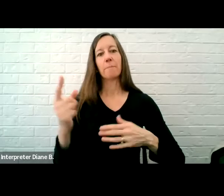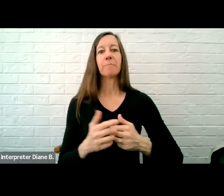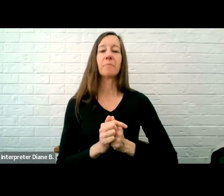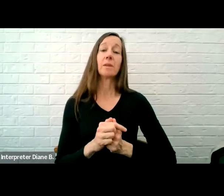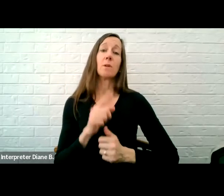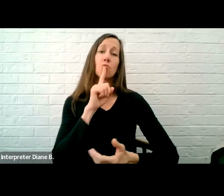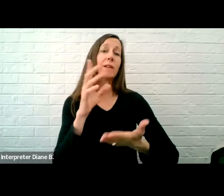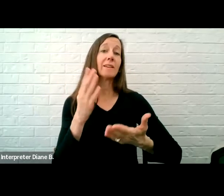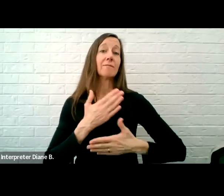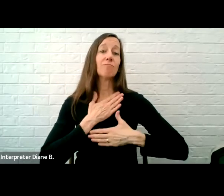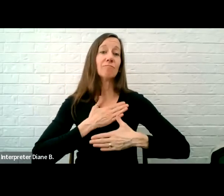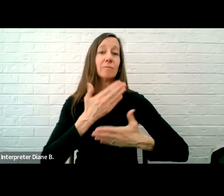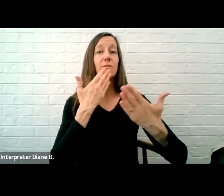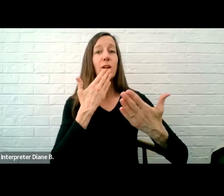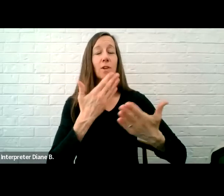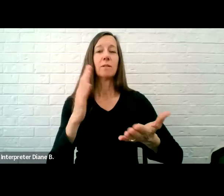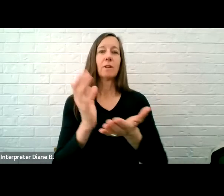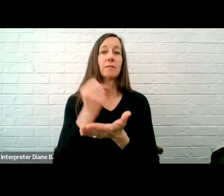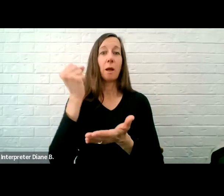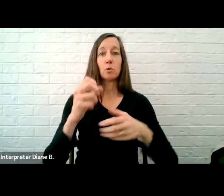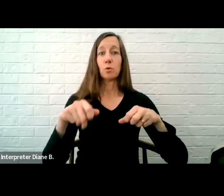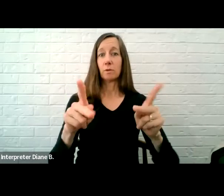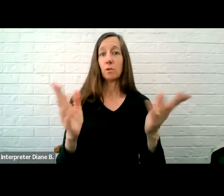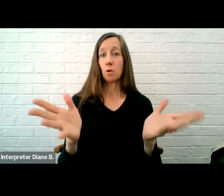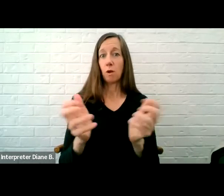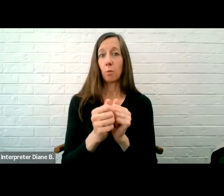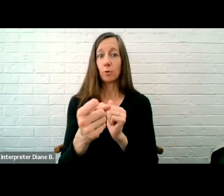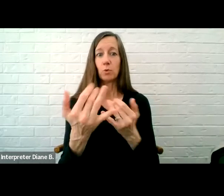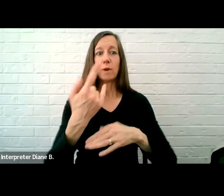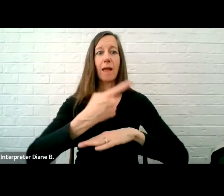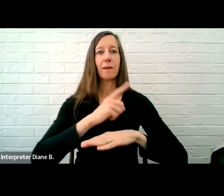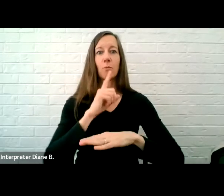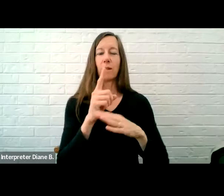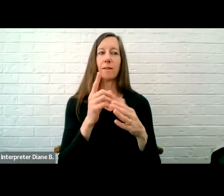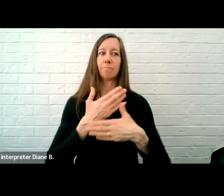Encouraged by a lot of the activity that's being focused on housing at the moment.